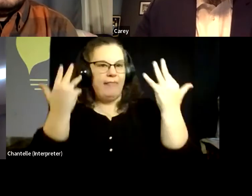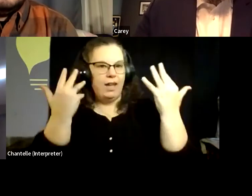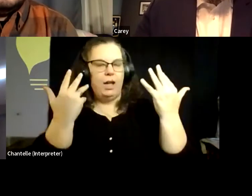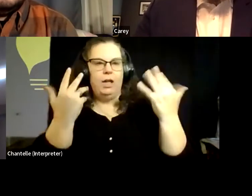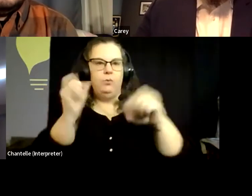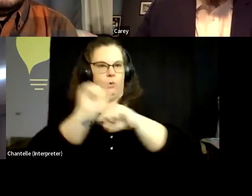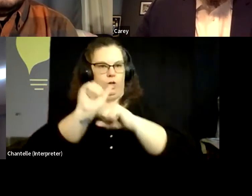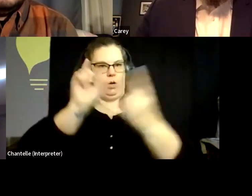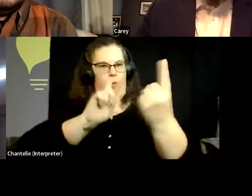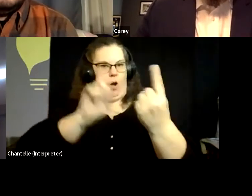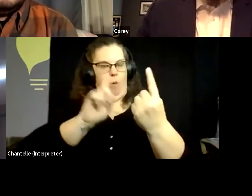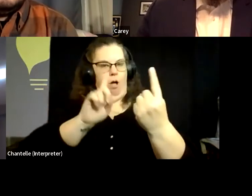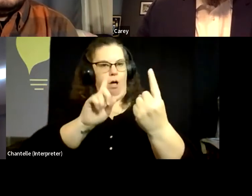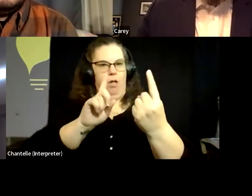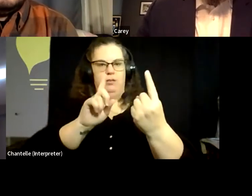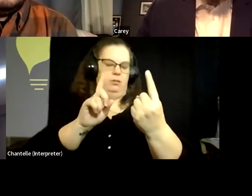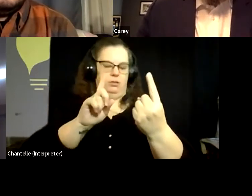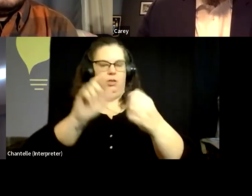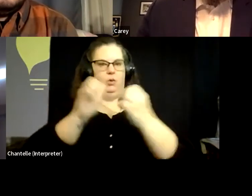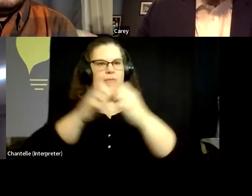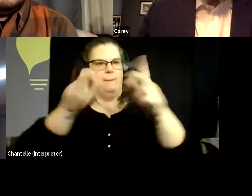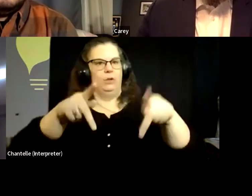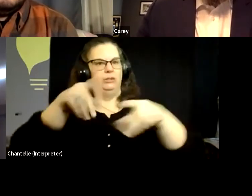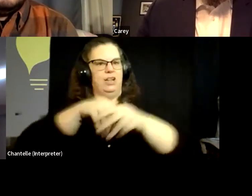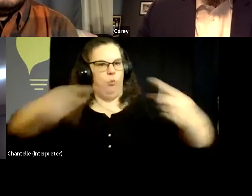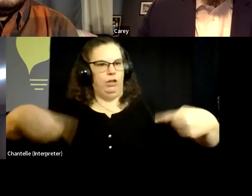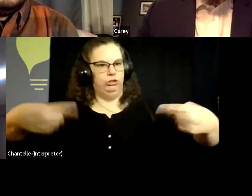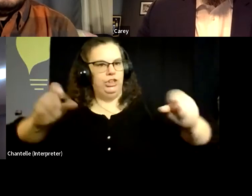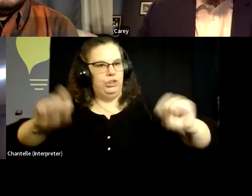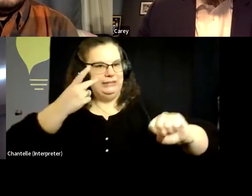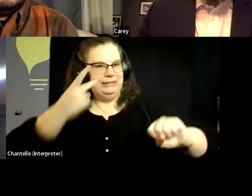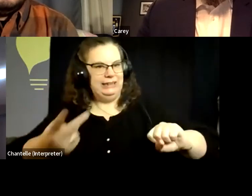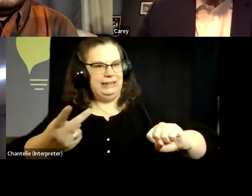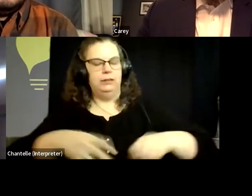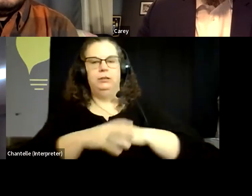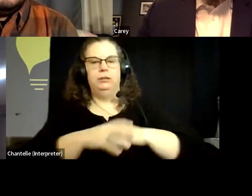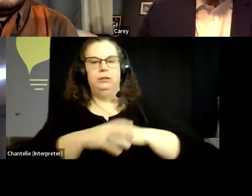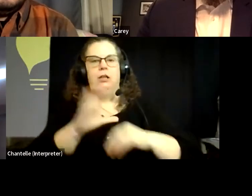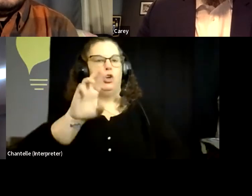with someone in a wheelchair, you can see that. Curb cuts, every branch has